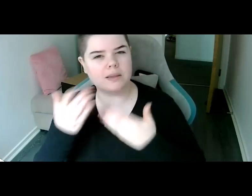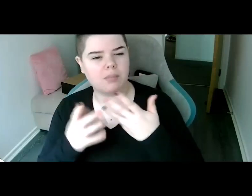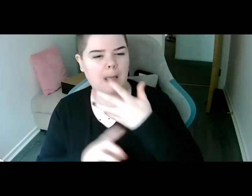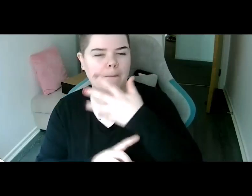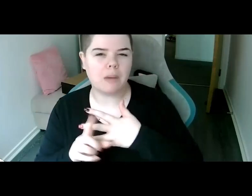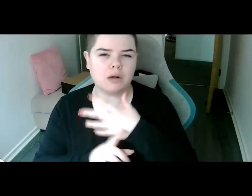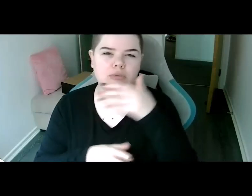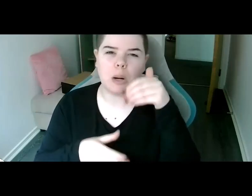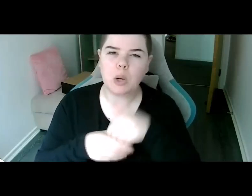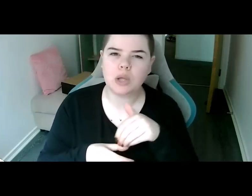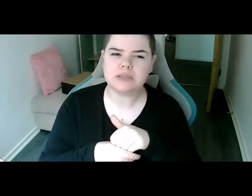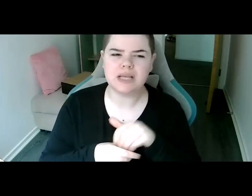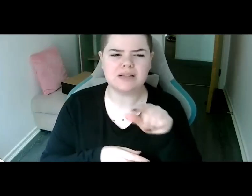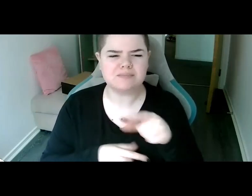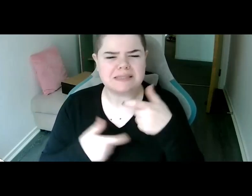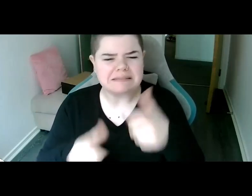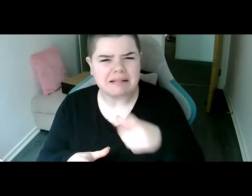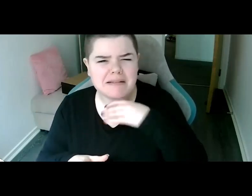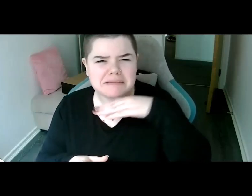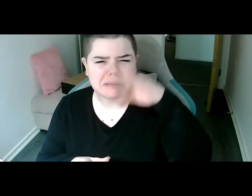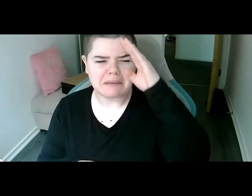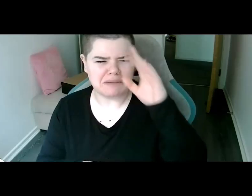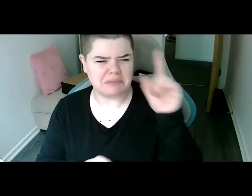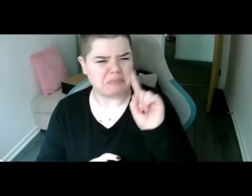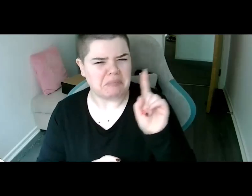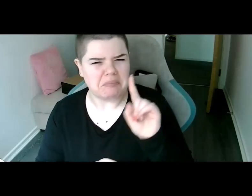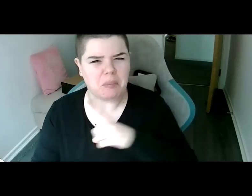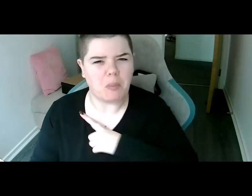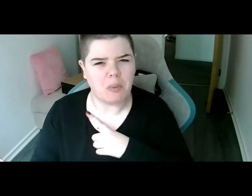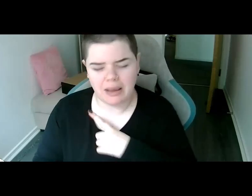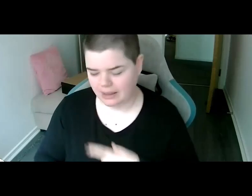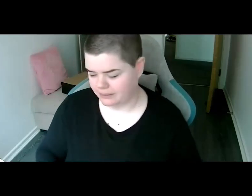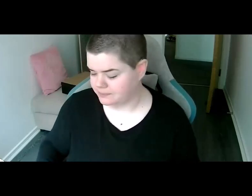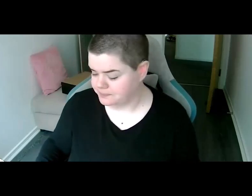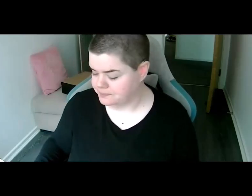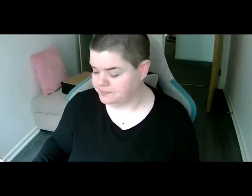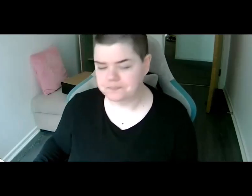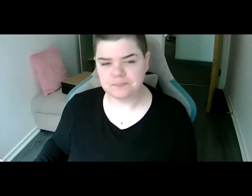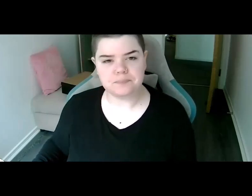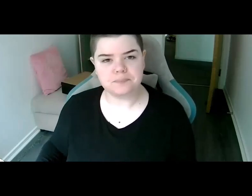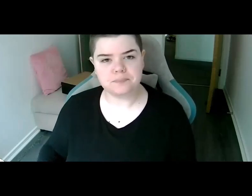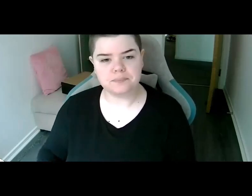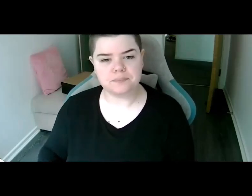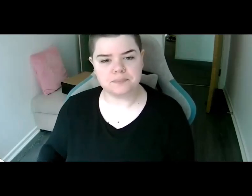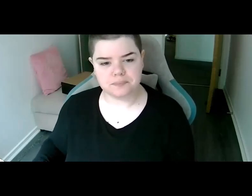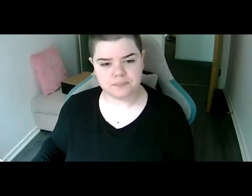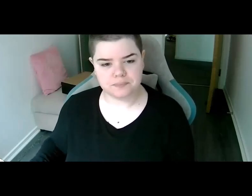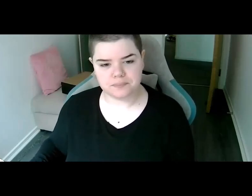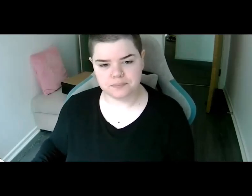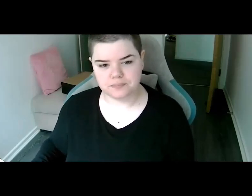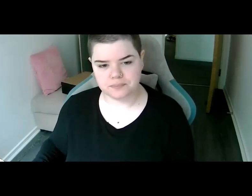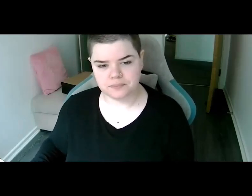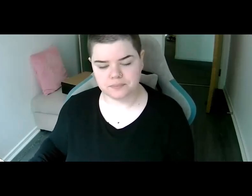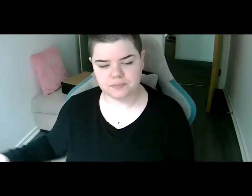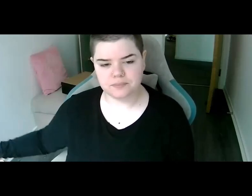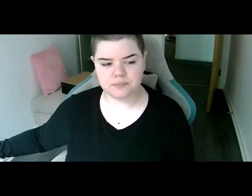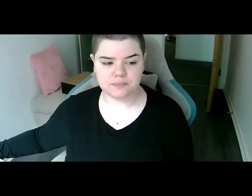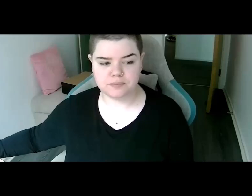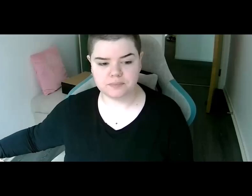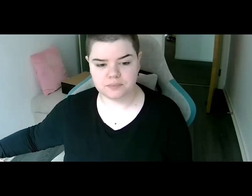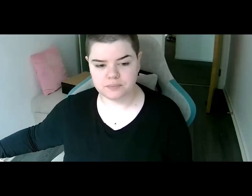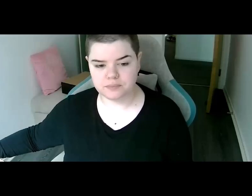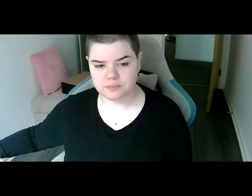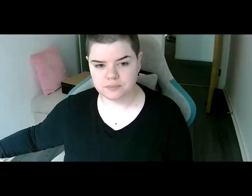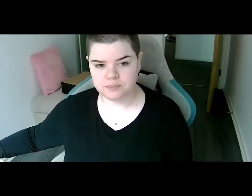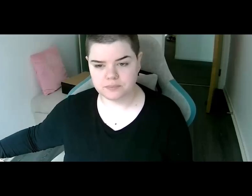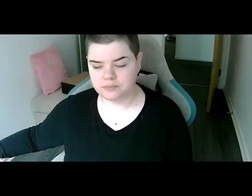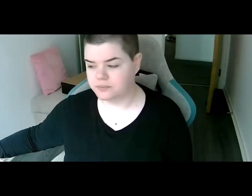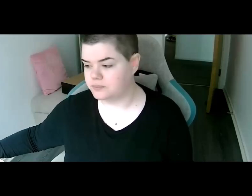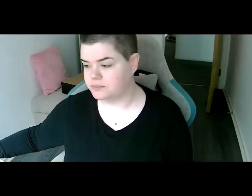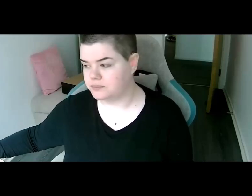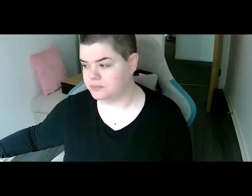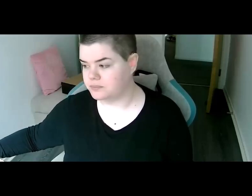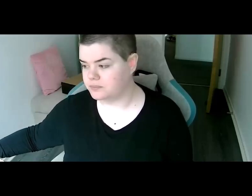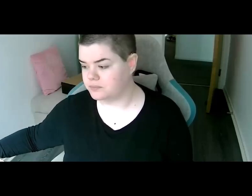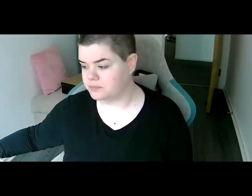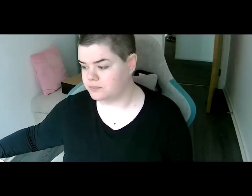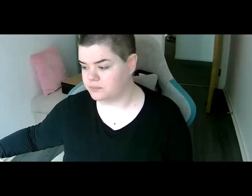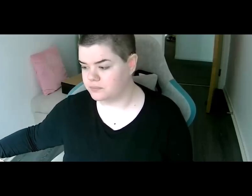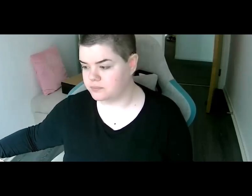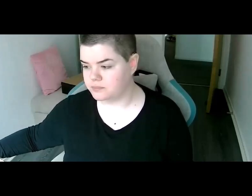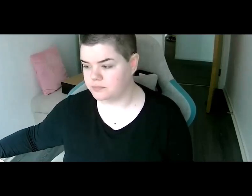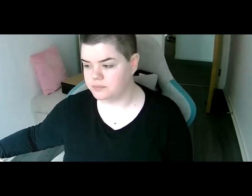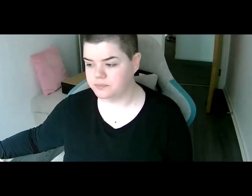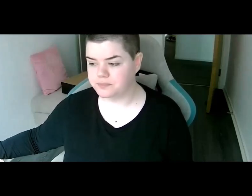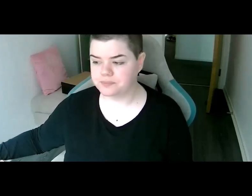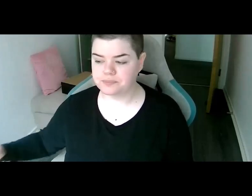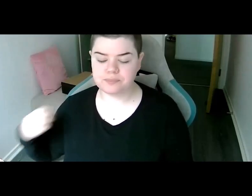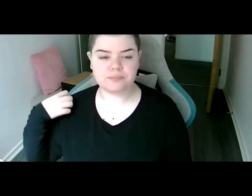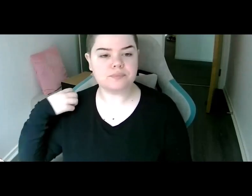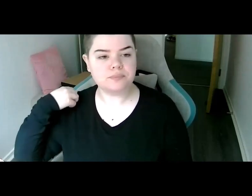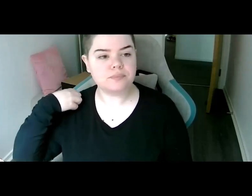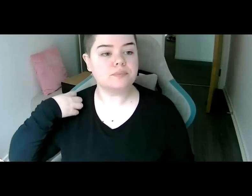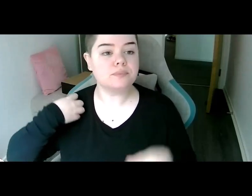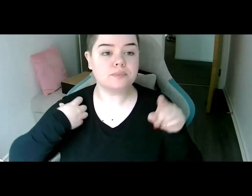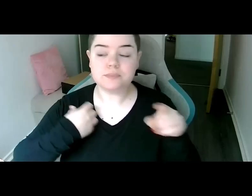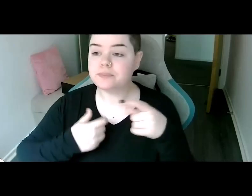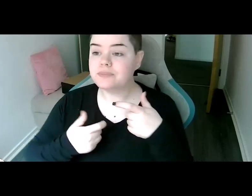I'll give you a little bit more information about the background and context and what still sick of it is, and why we've launched it.